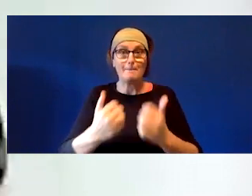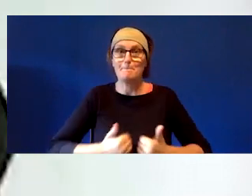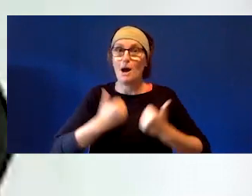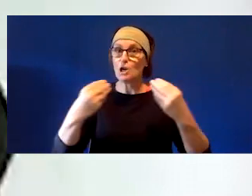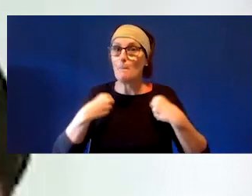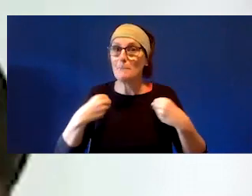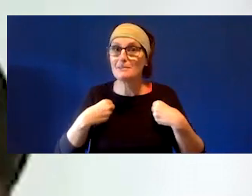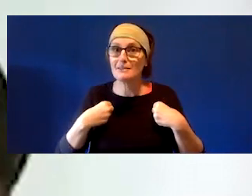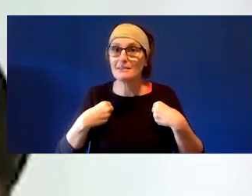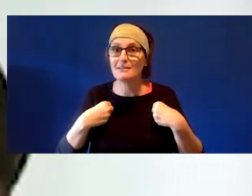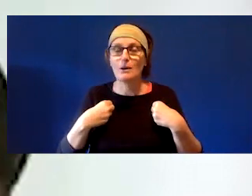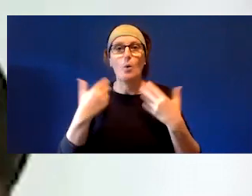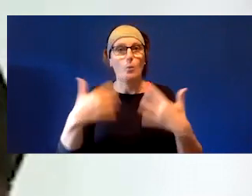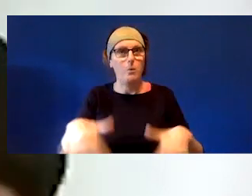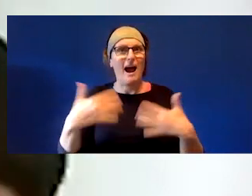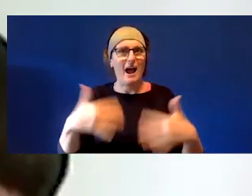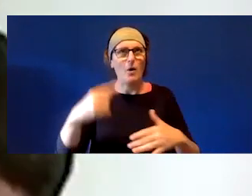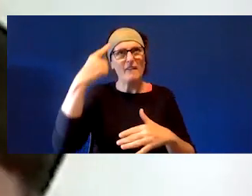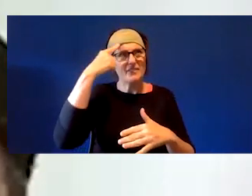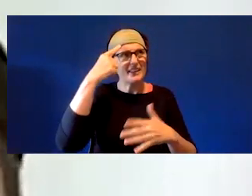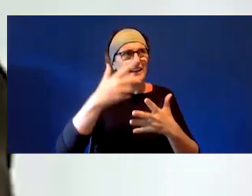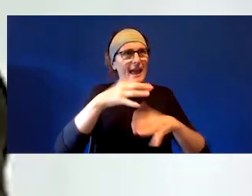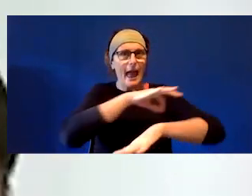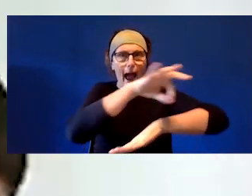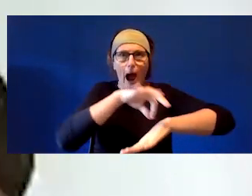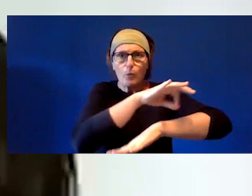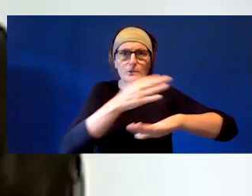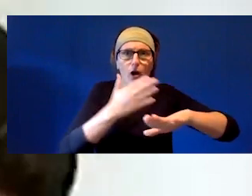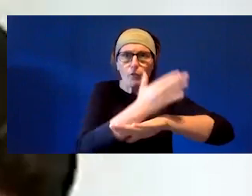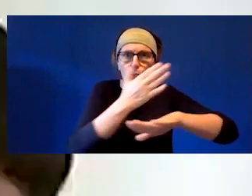separate. How much time I work and every meeting I go to, I could have